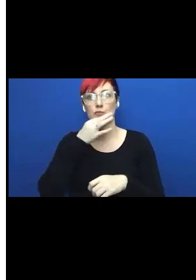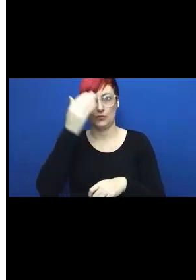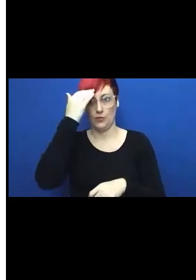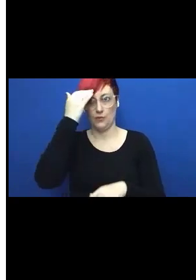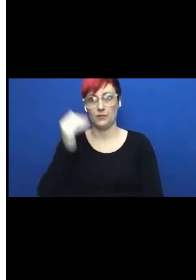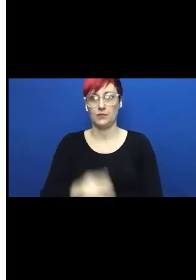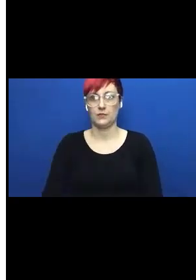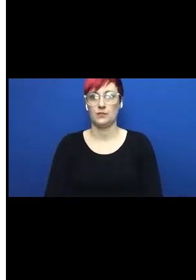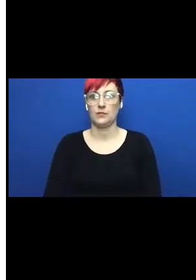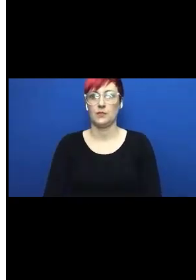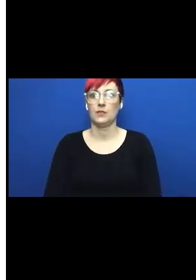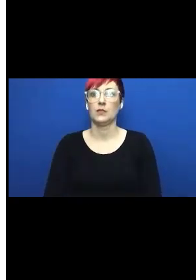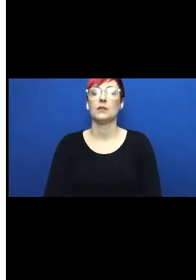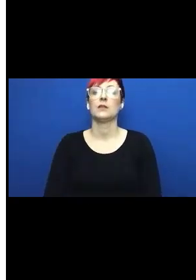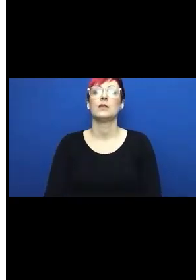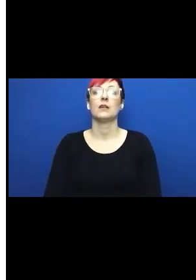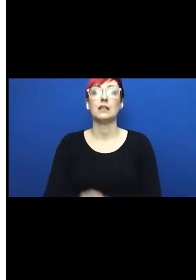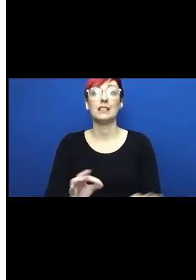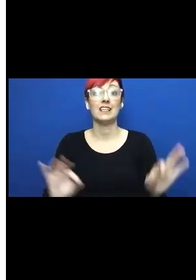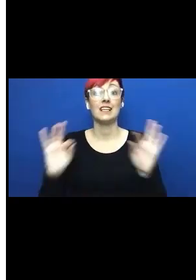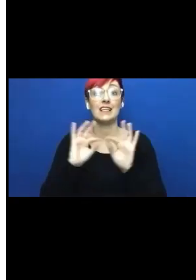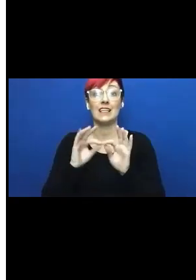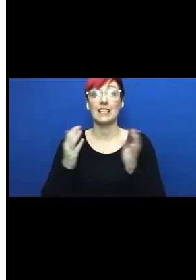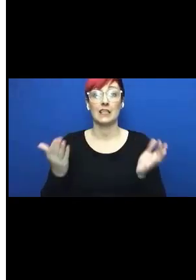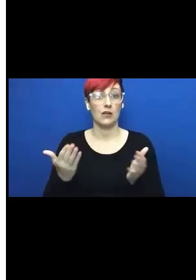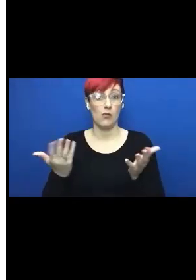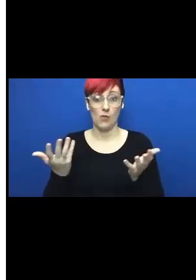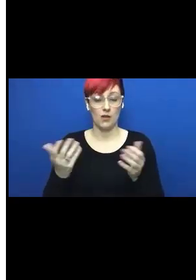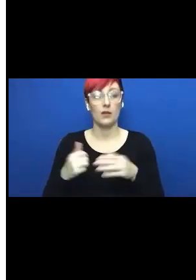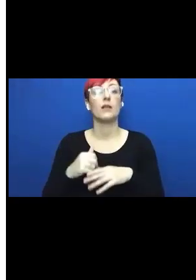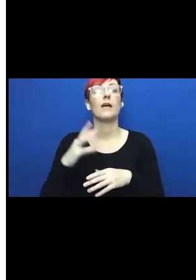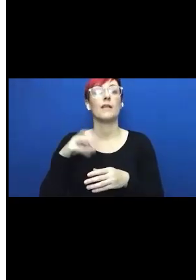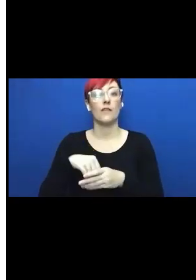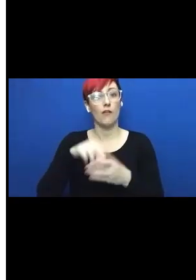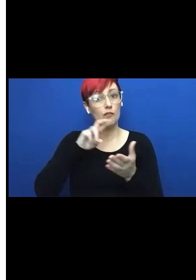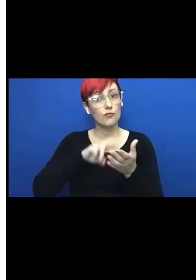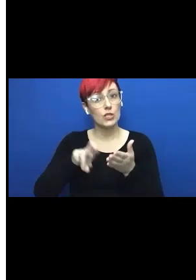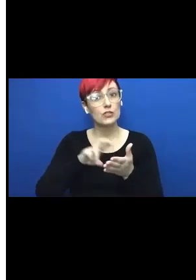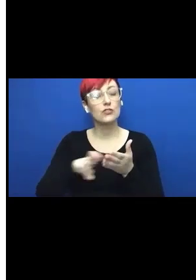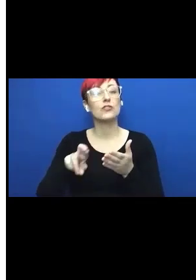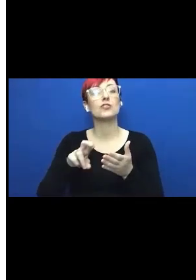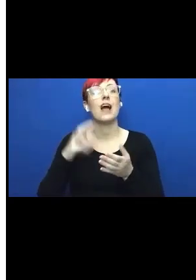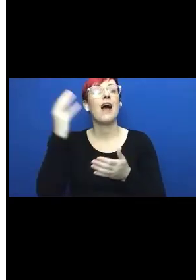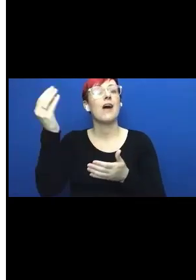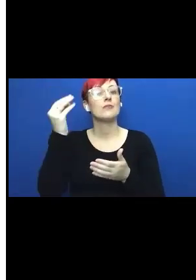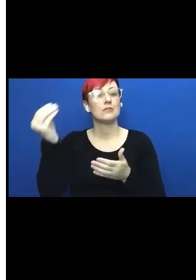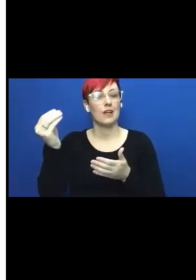But the key here really is that it involves research and falls outside an individual's appointment.